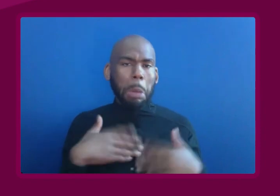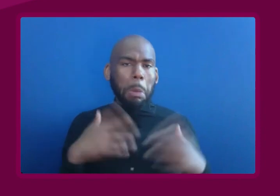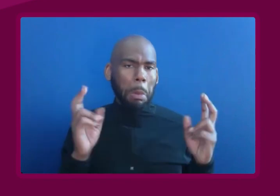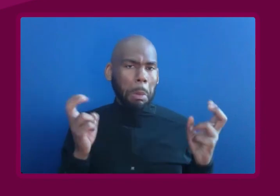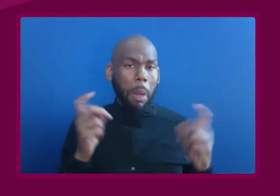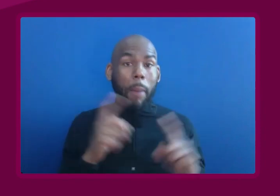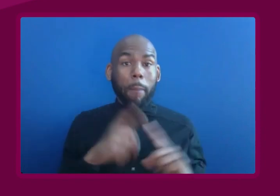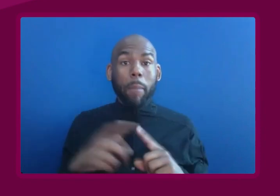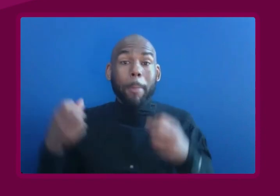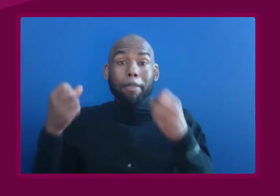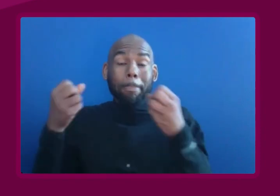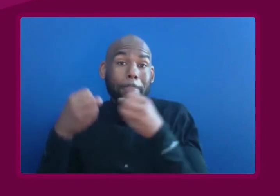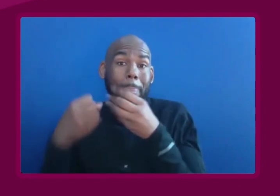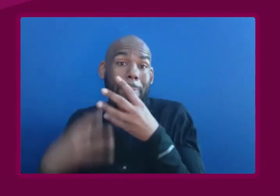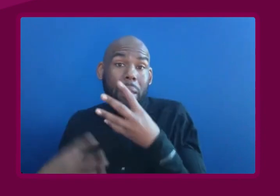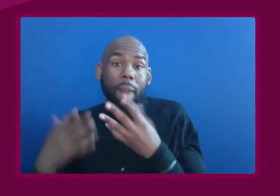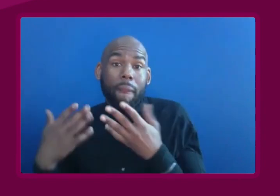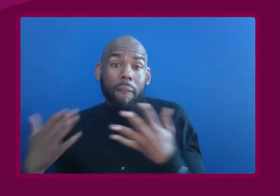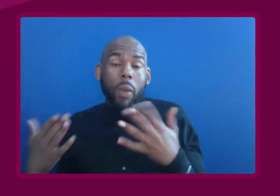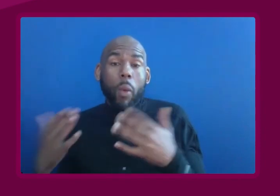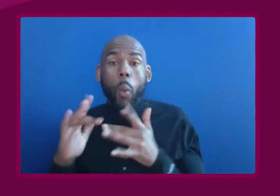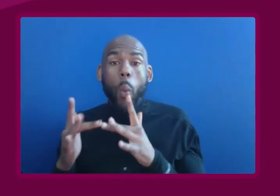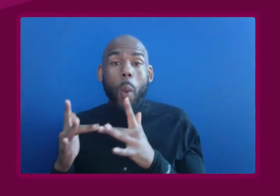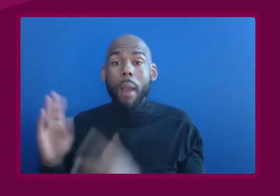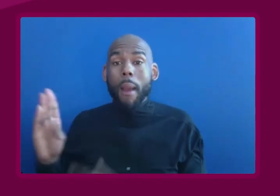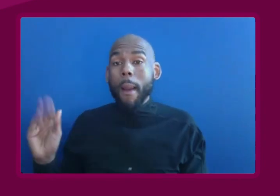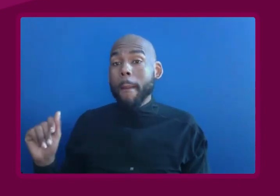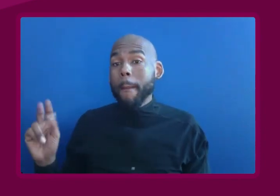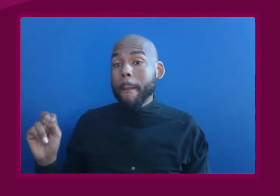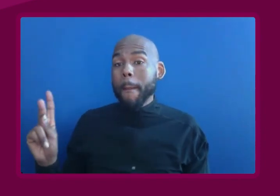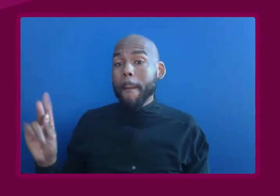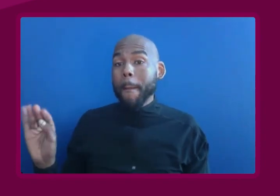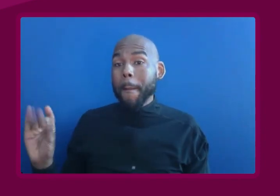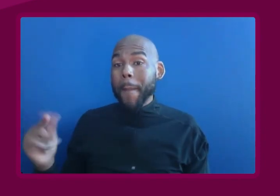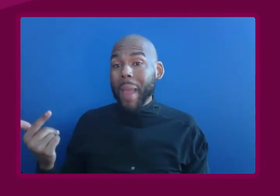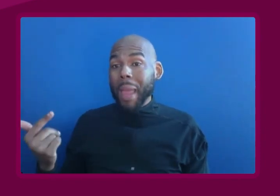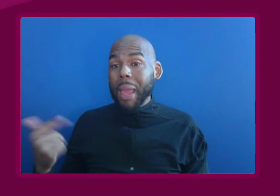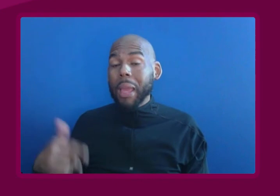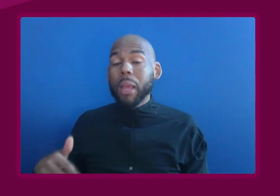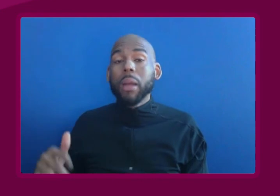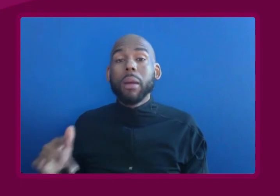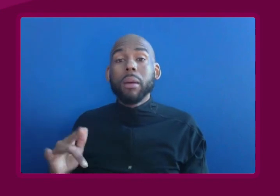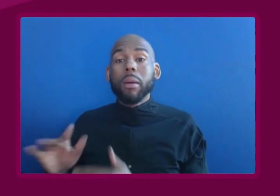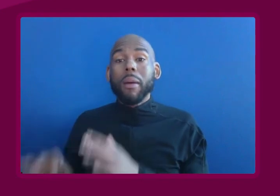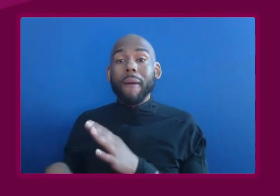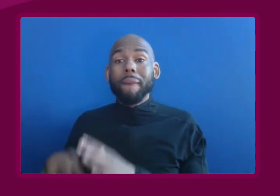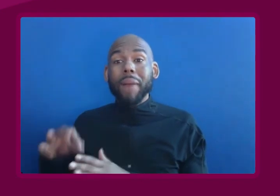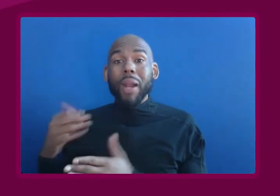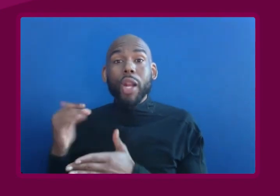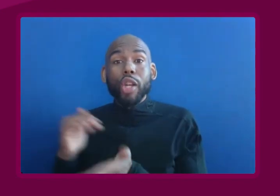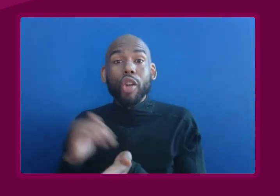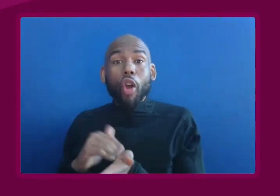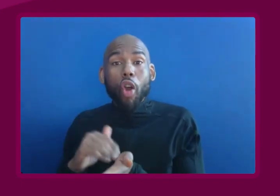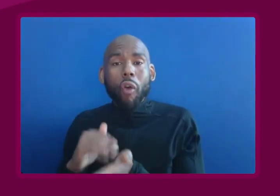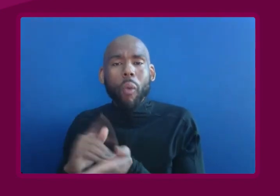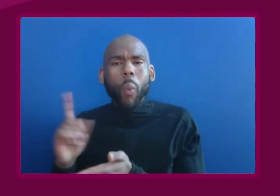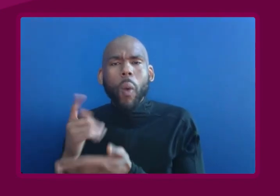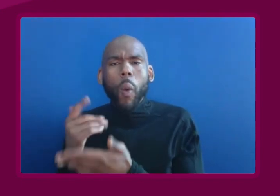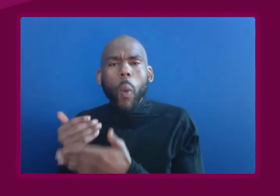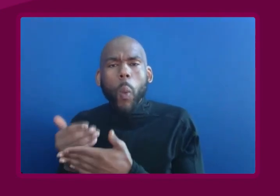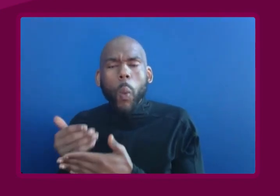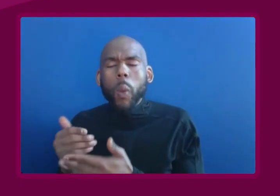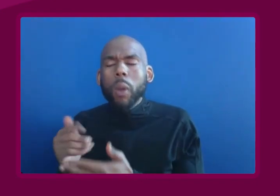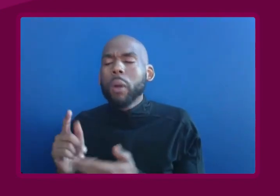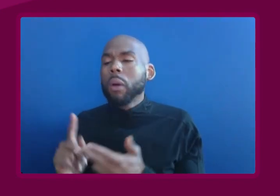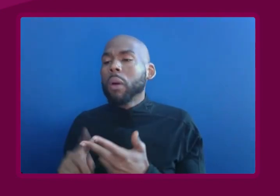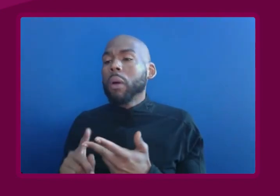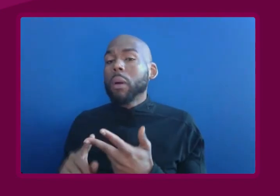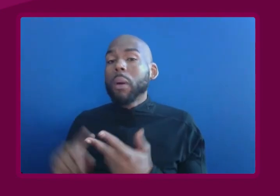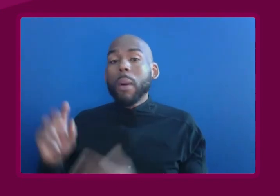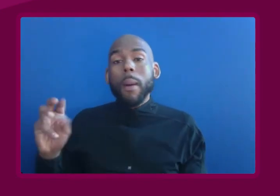But there are many things, online banking, finding your nearest doctor, using a map to